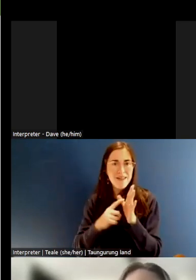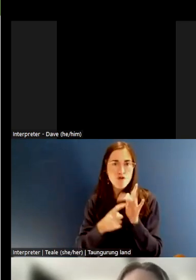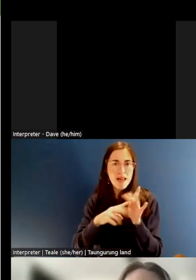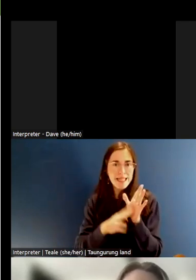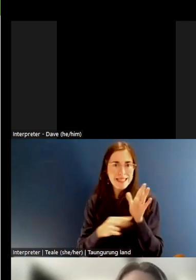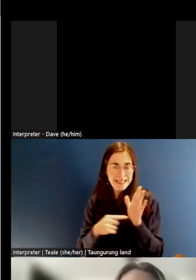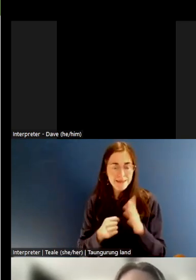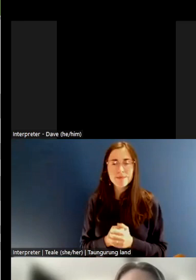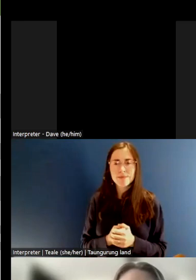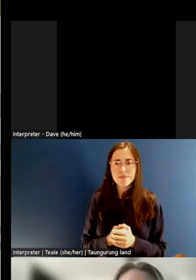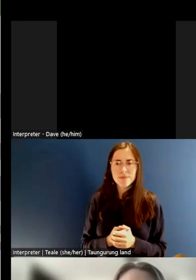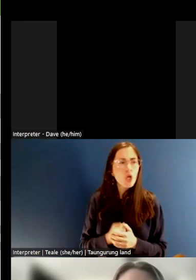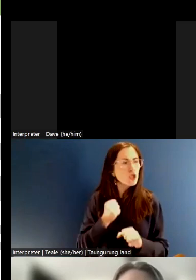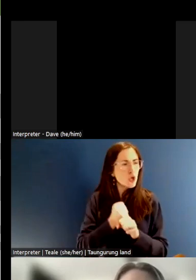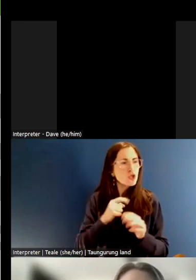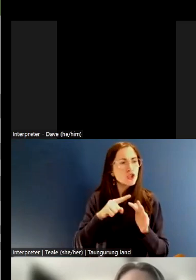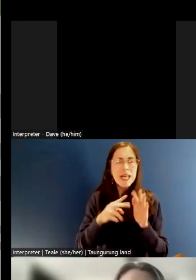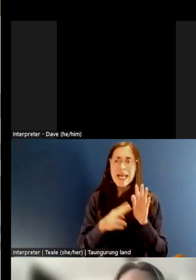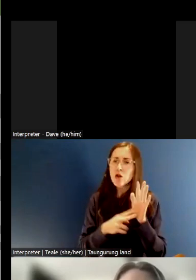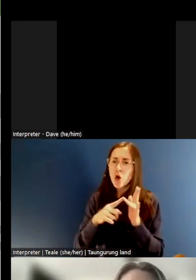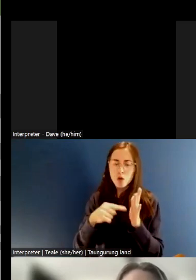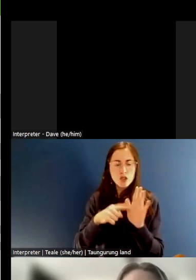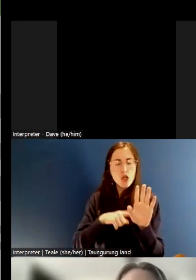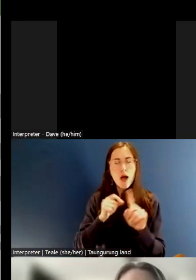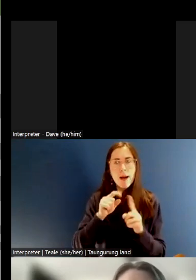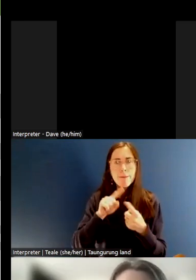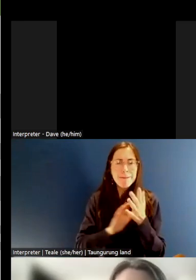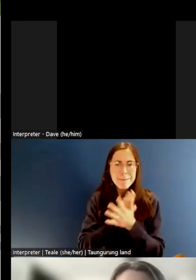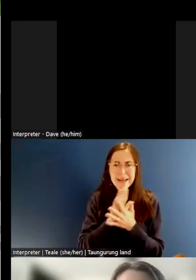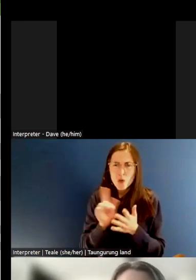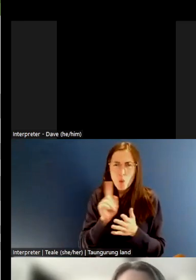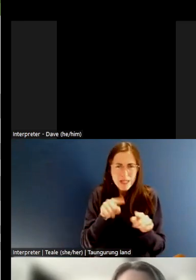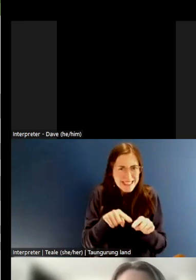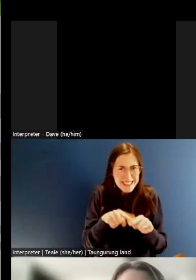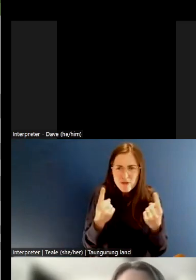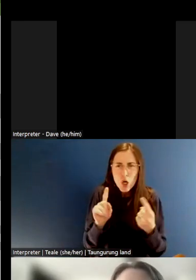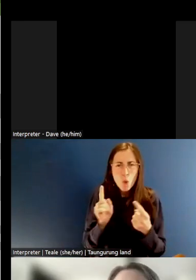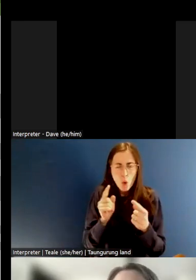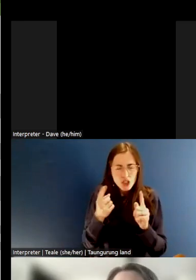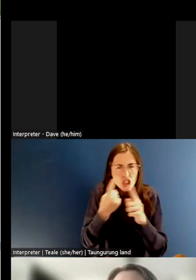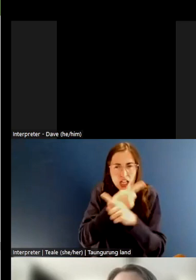and how that's written about the changes in the DNA, but the phenotype is what that looks like.